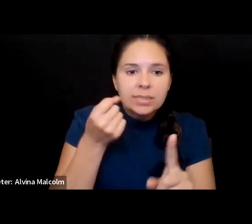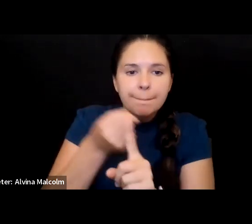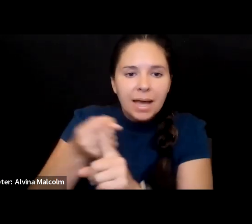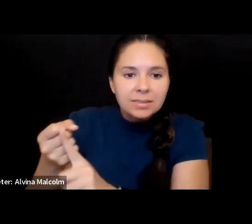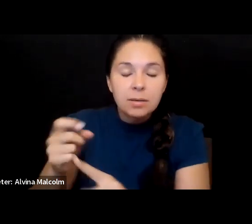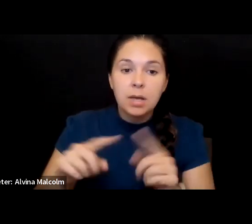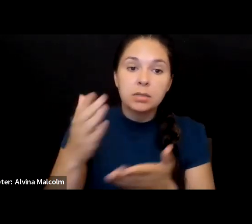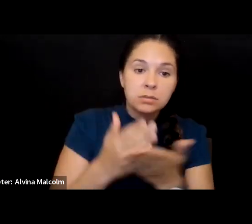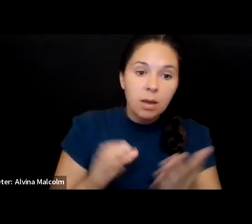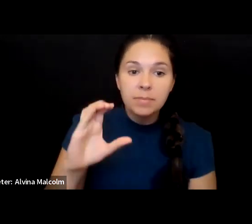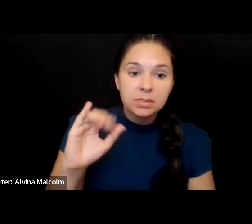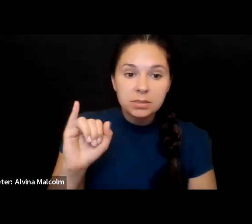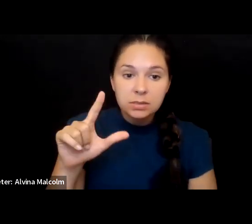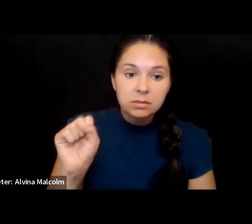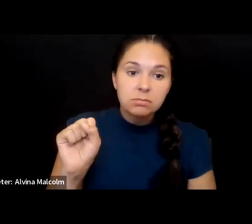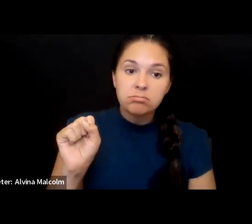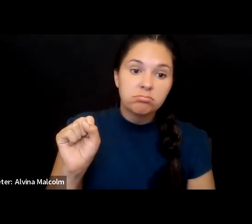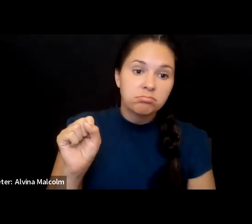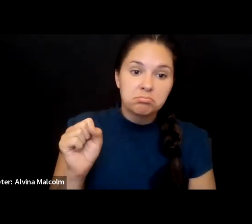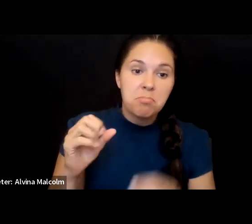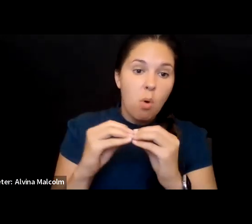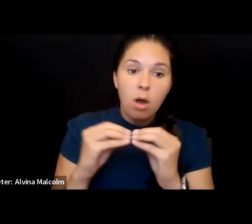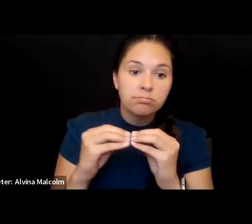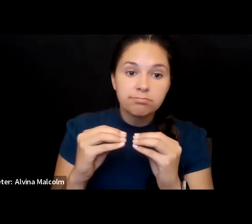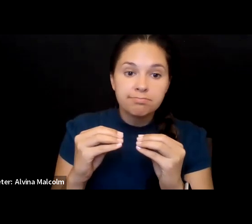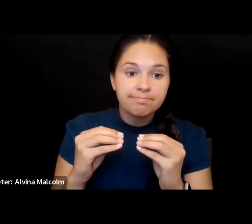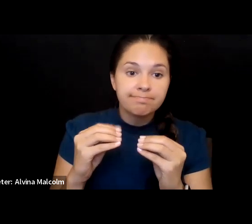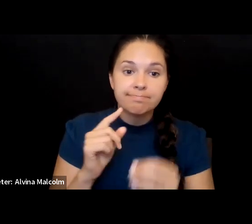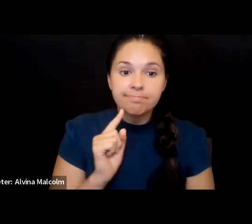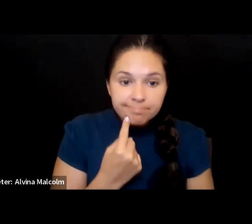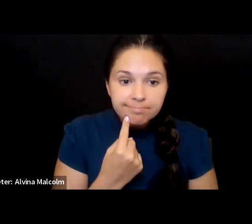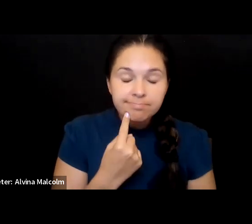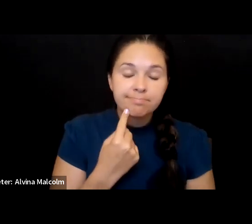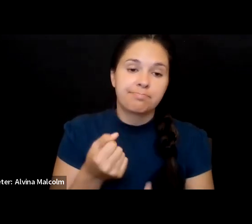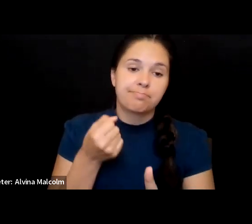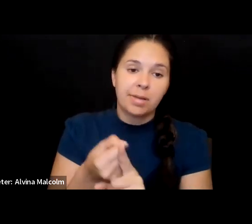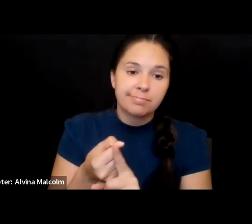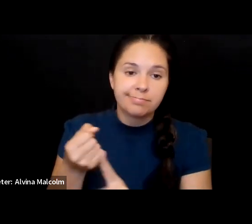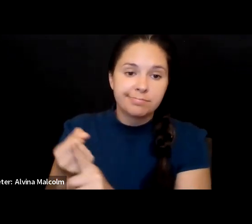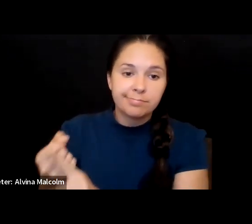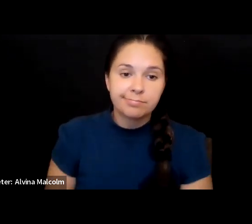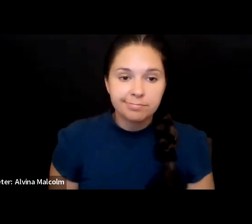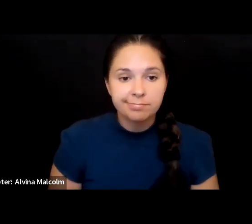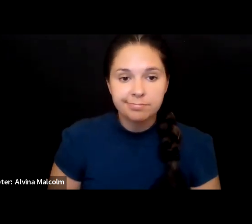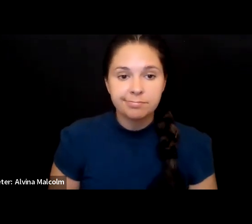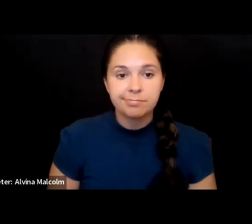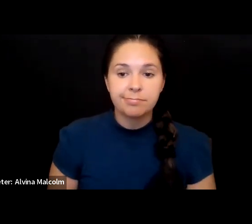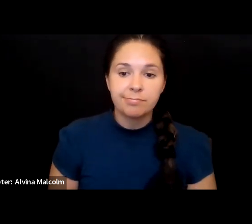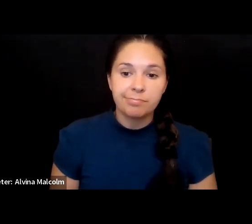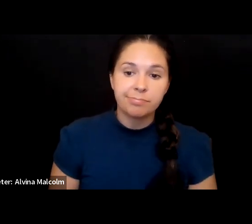So everybody is somewhat impacted. Everybody is always somewhat impacted,